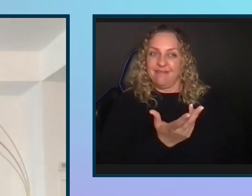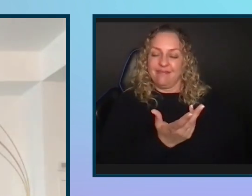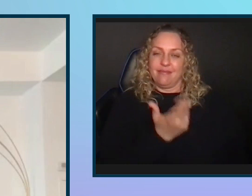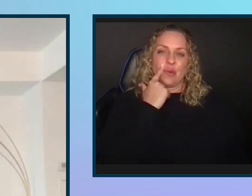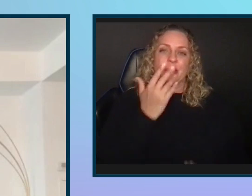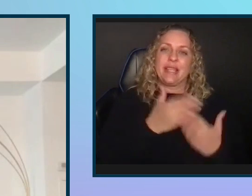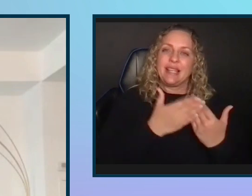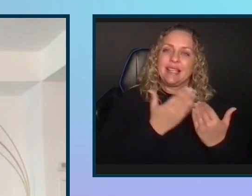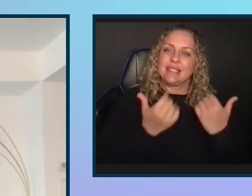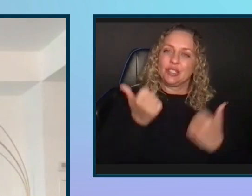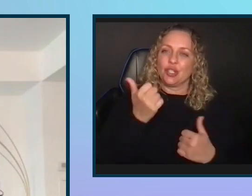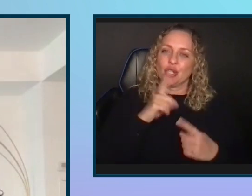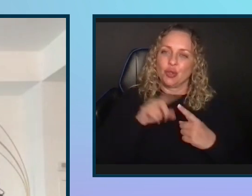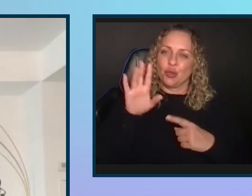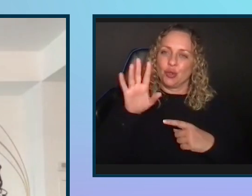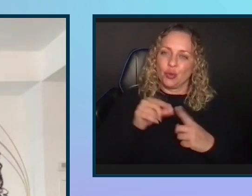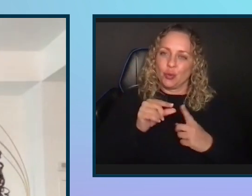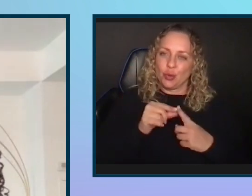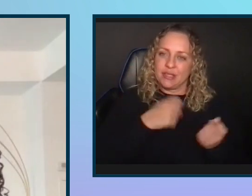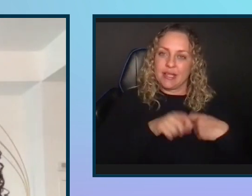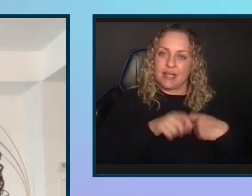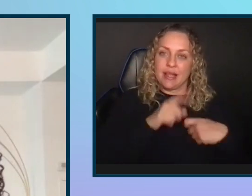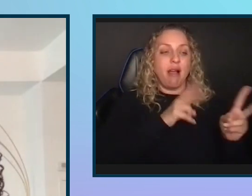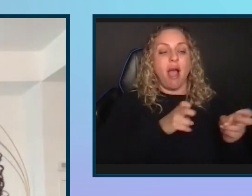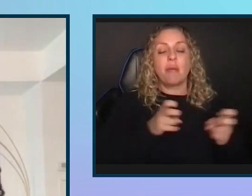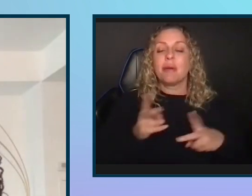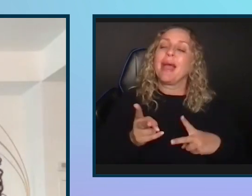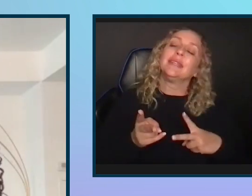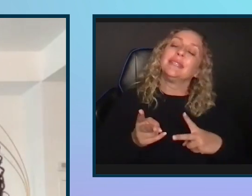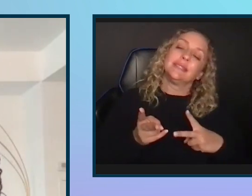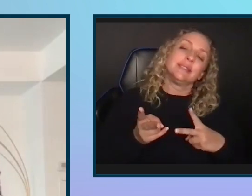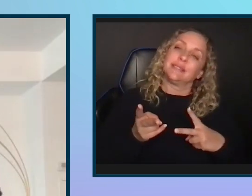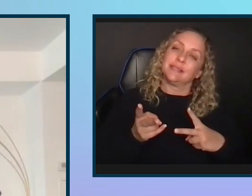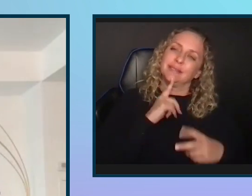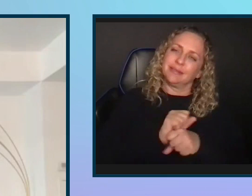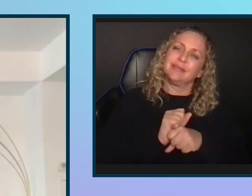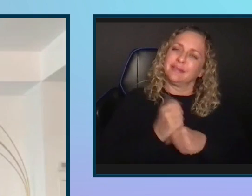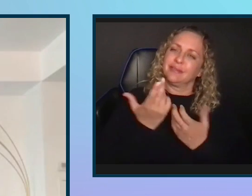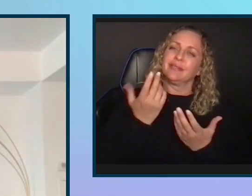but when it comes like the actual copying and pasting, yeah, absolutely like looking at applications